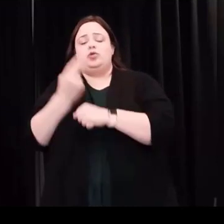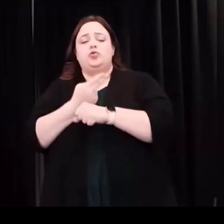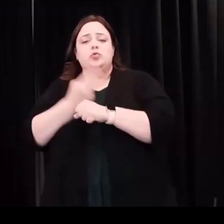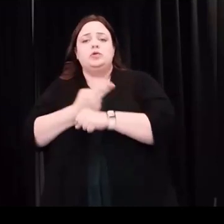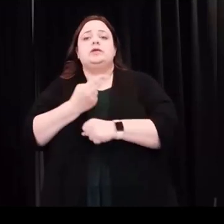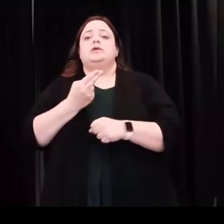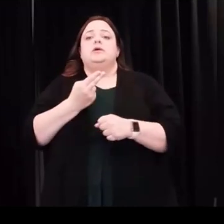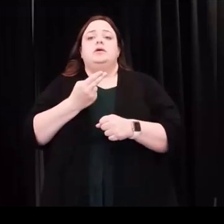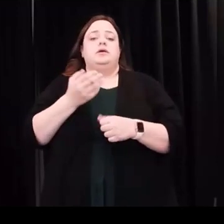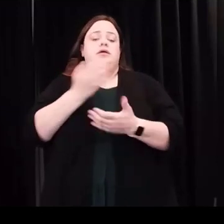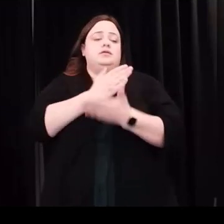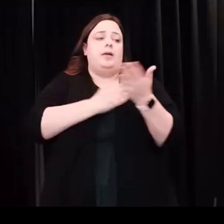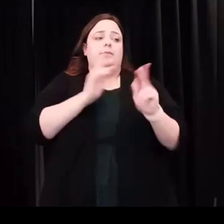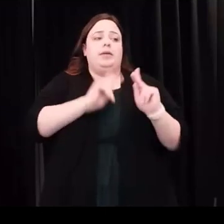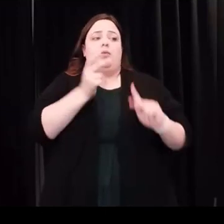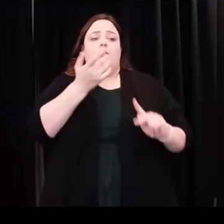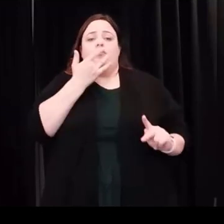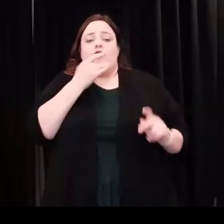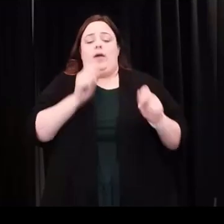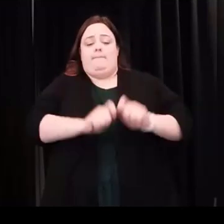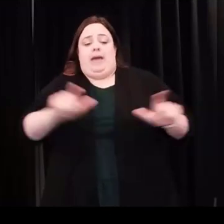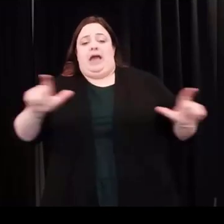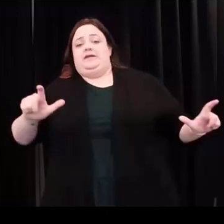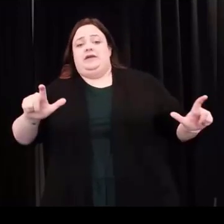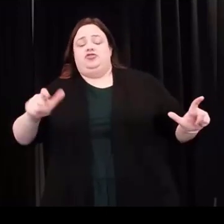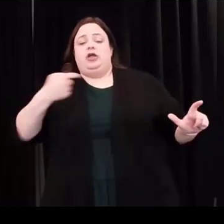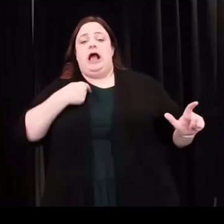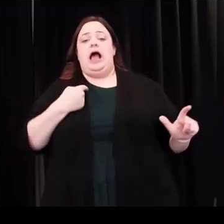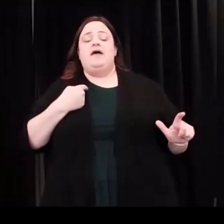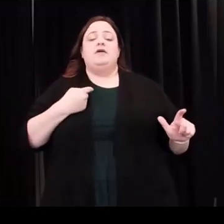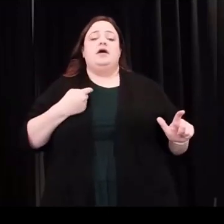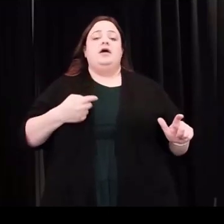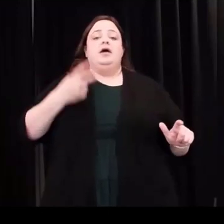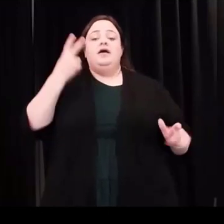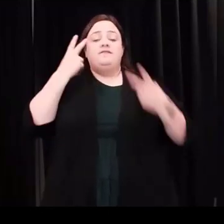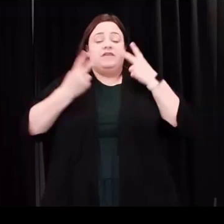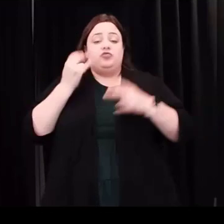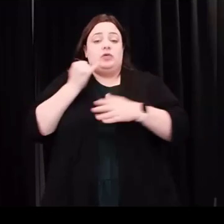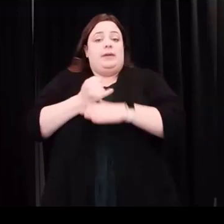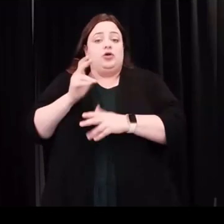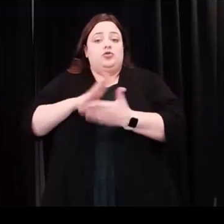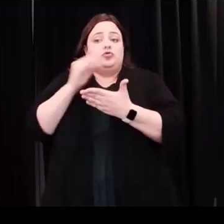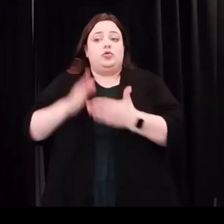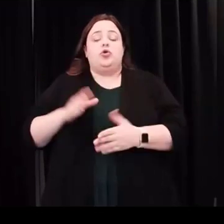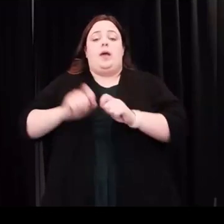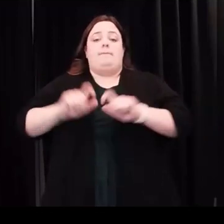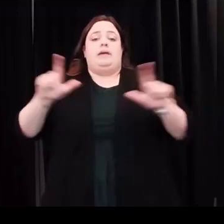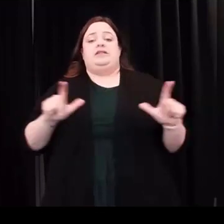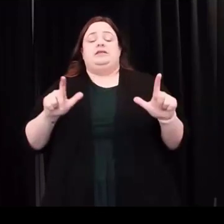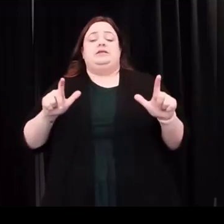like magnification. I have a visually impaired student I work with who magnifies up to 30 times